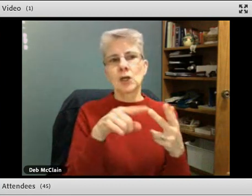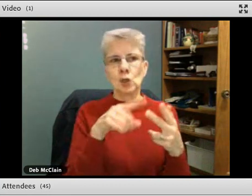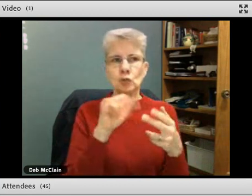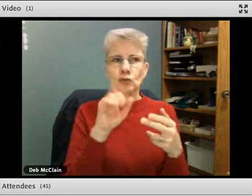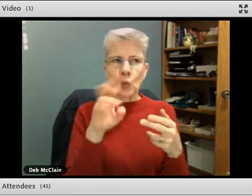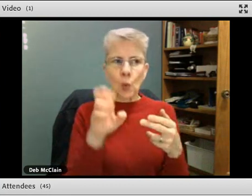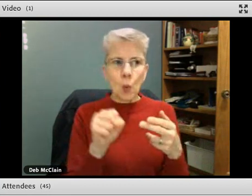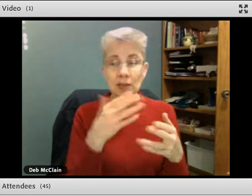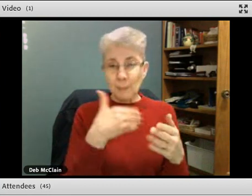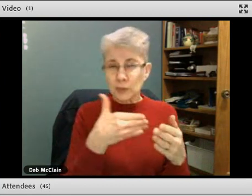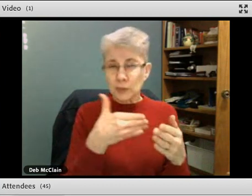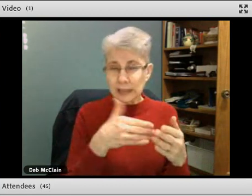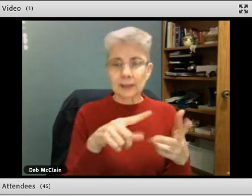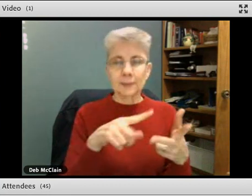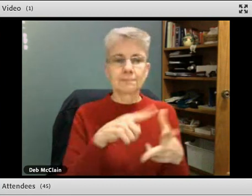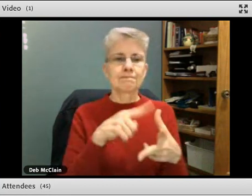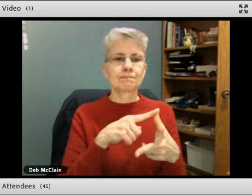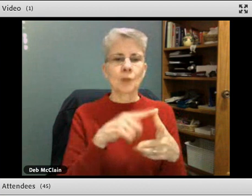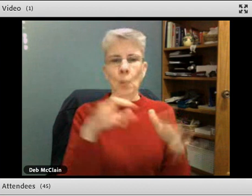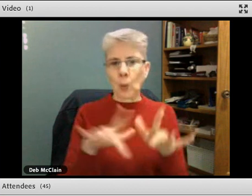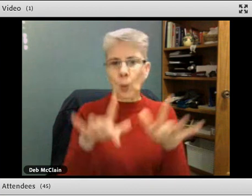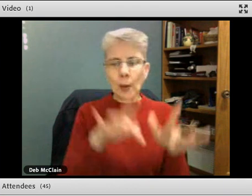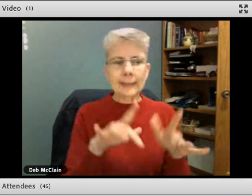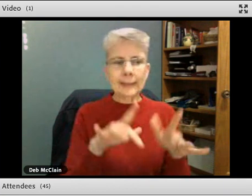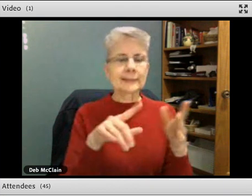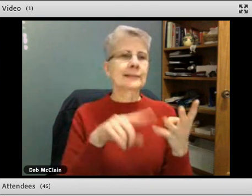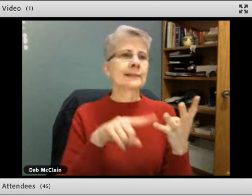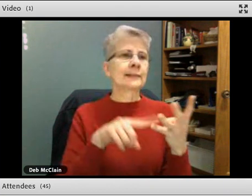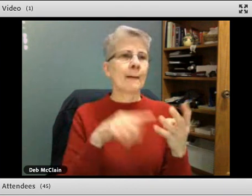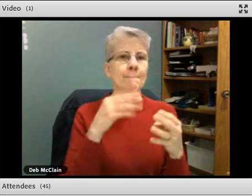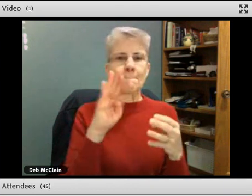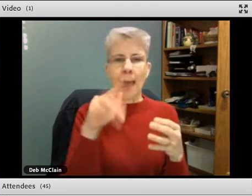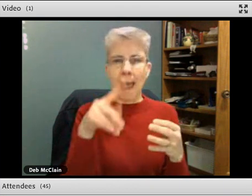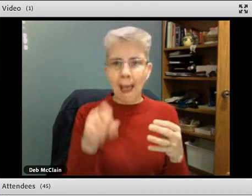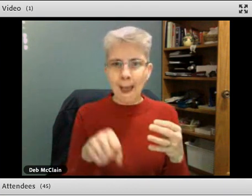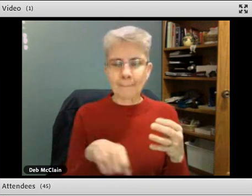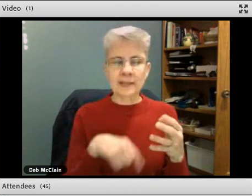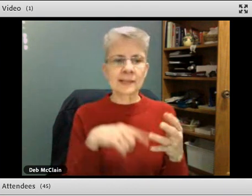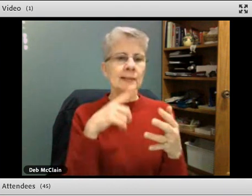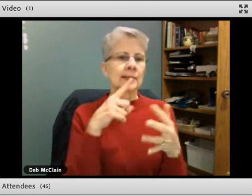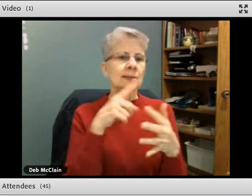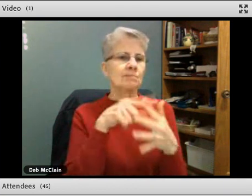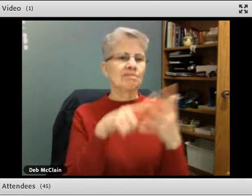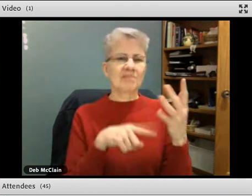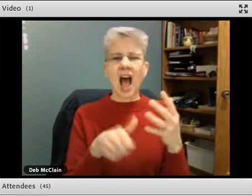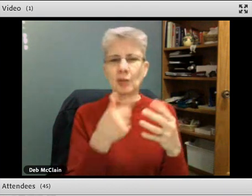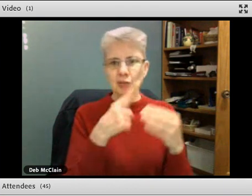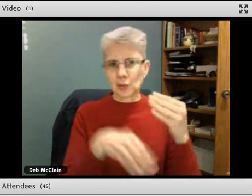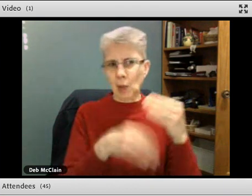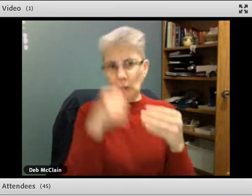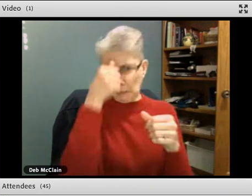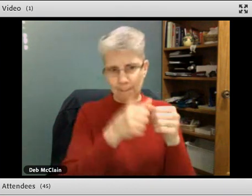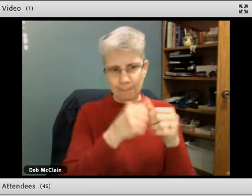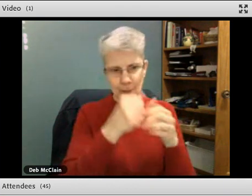one for recordings, one for maps, and there were some others, too, which I don't remember offhand.